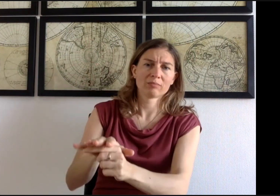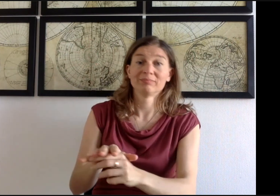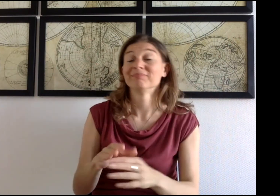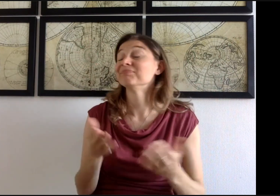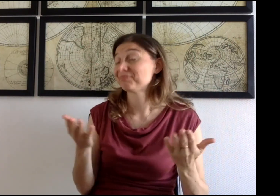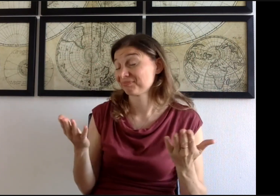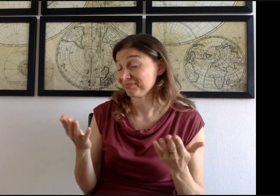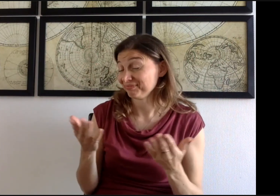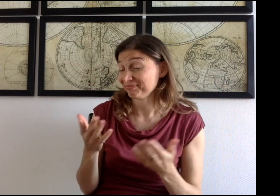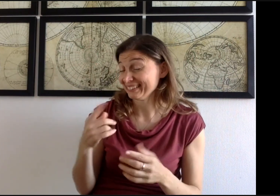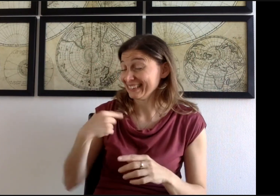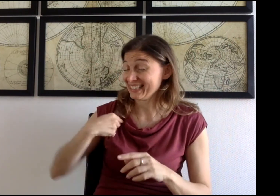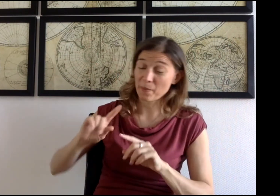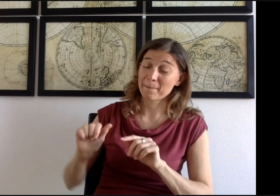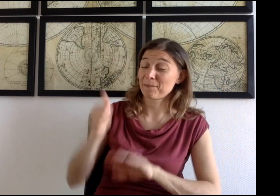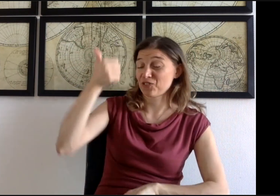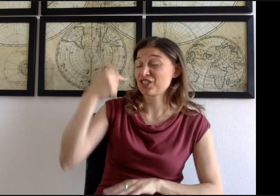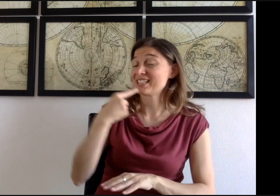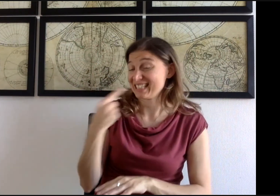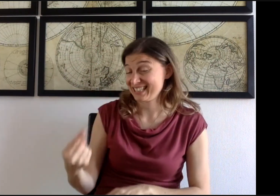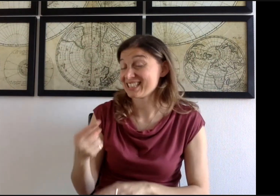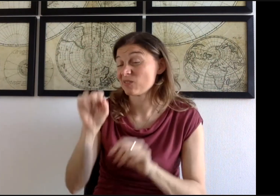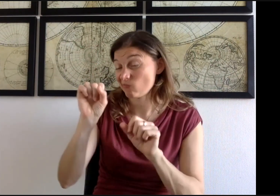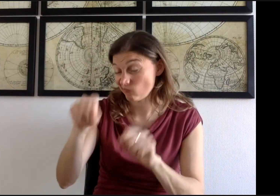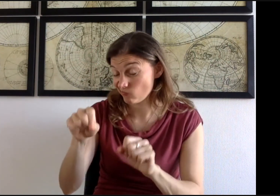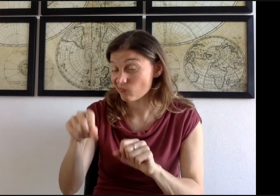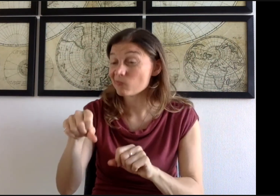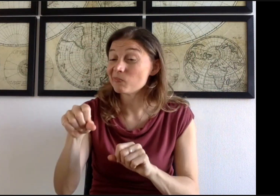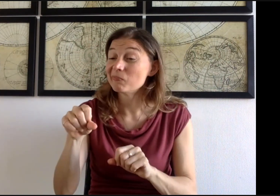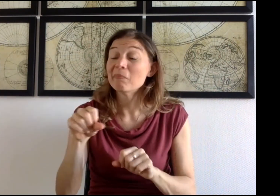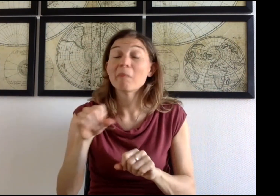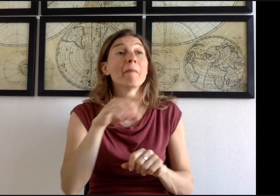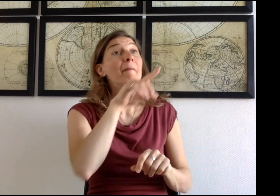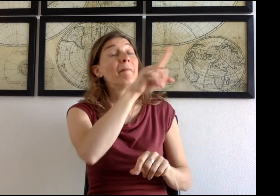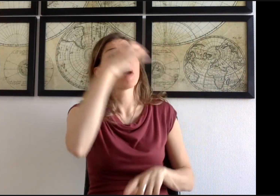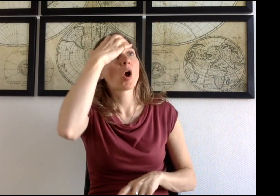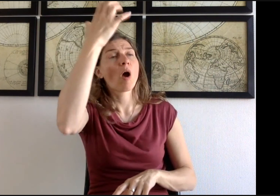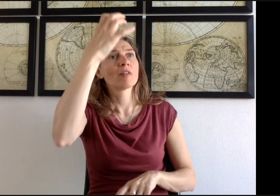It was by disability organizations so I'll give the floor, again,